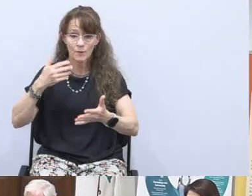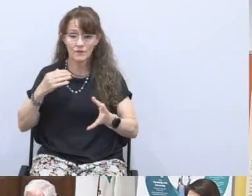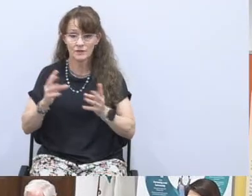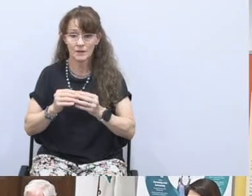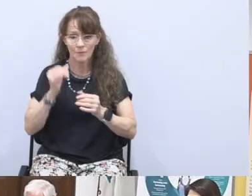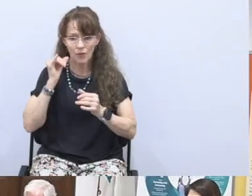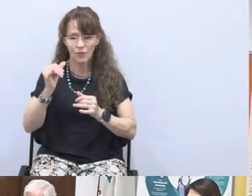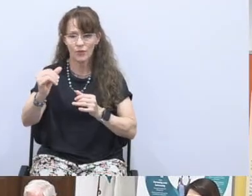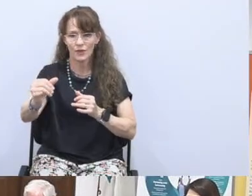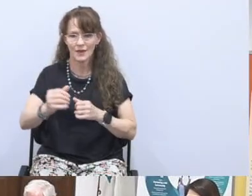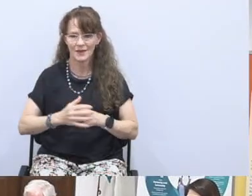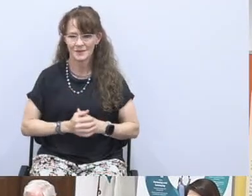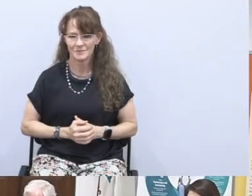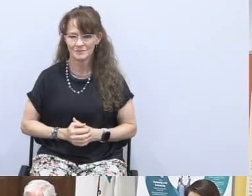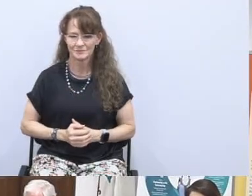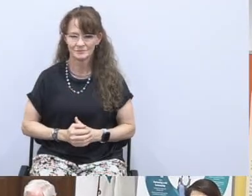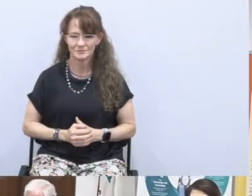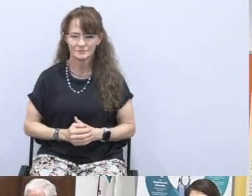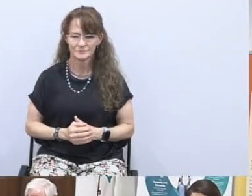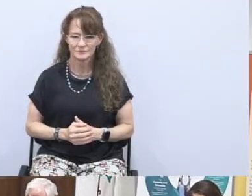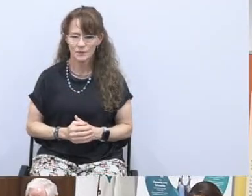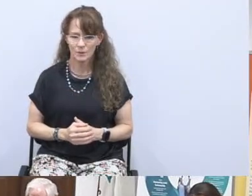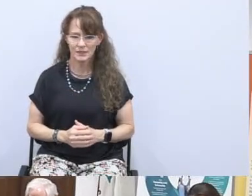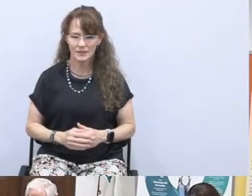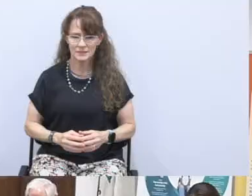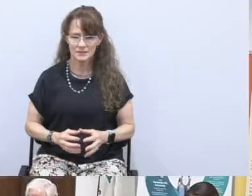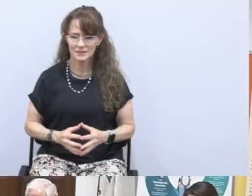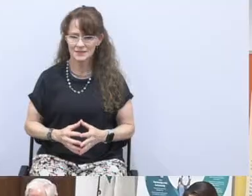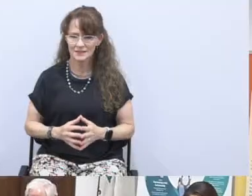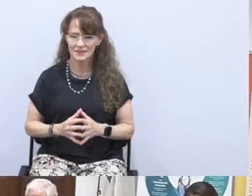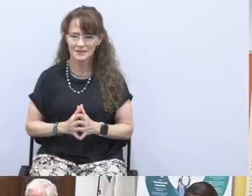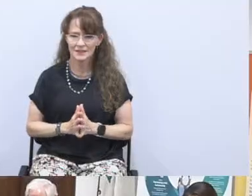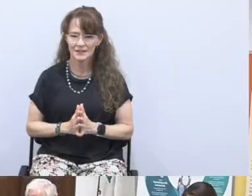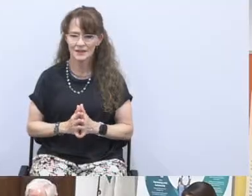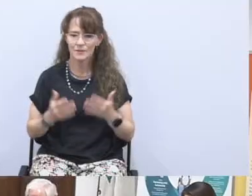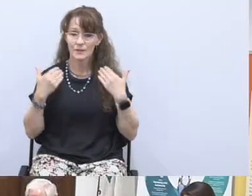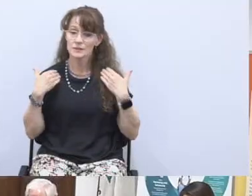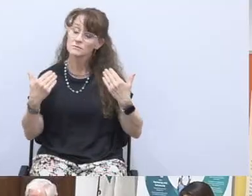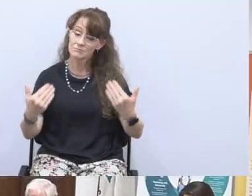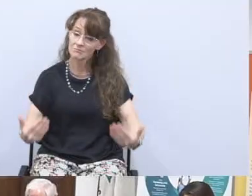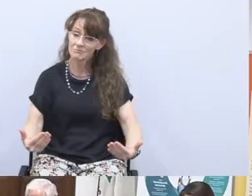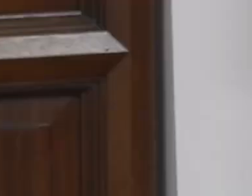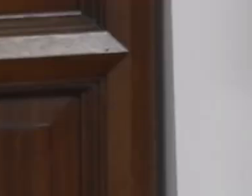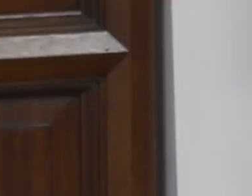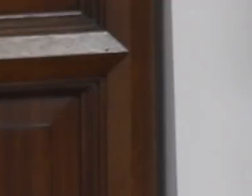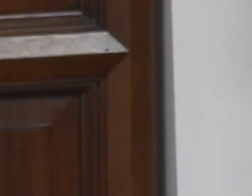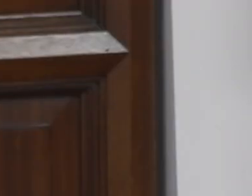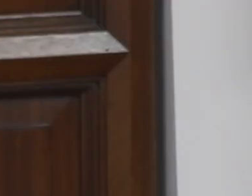so here we are. So let's go ahead and jump in.